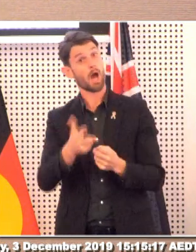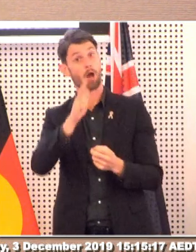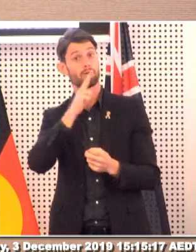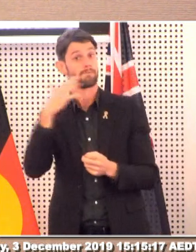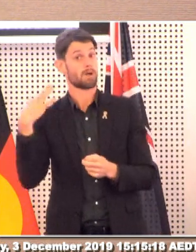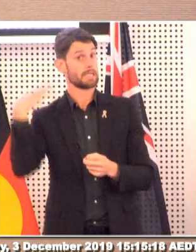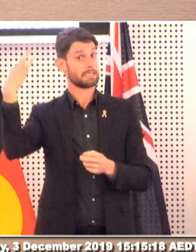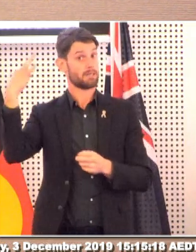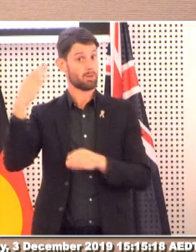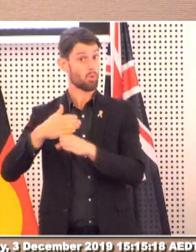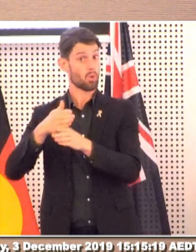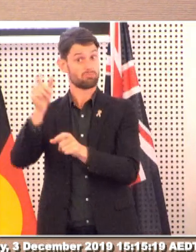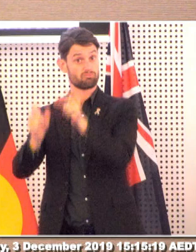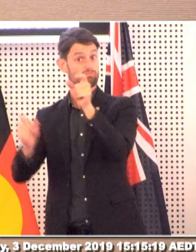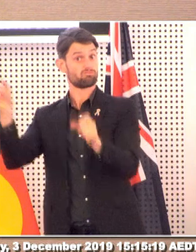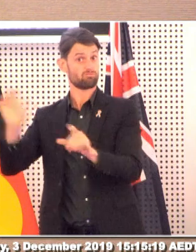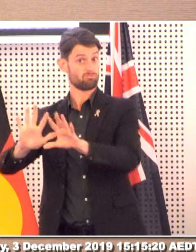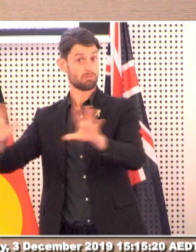We provide them with a range of training.